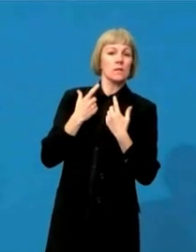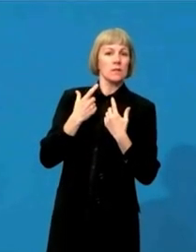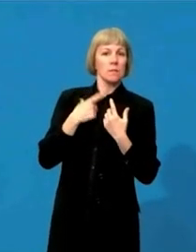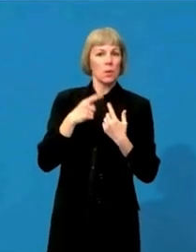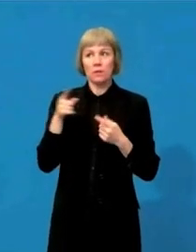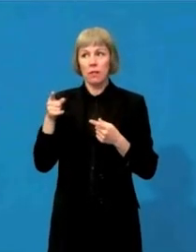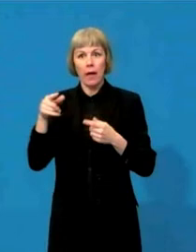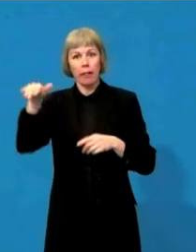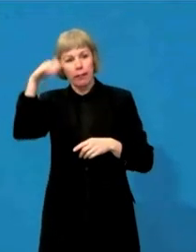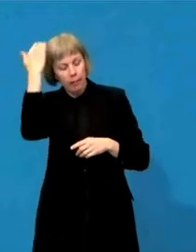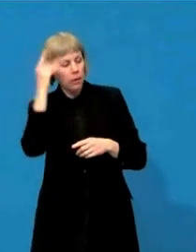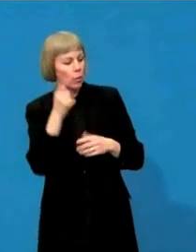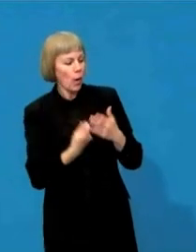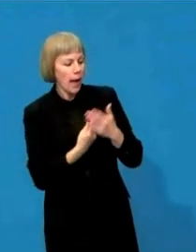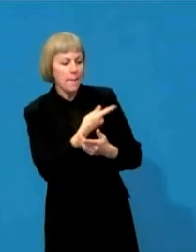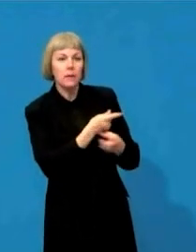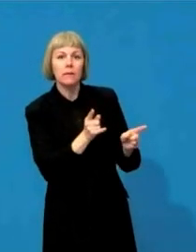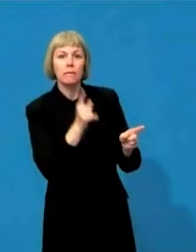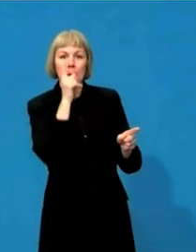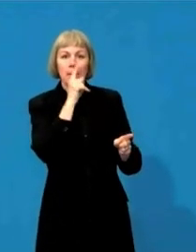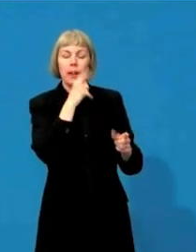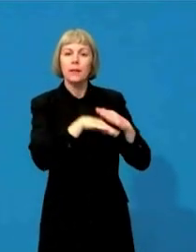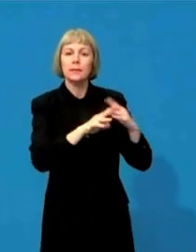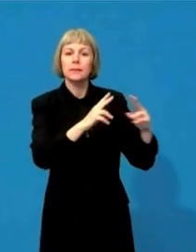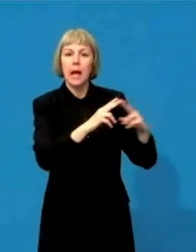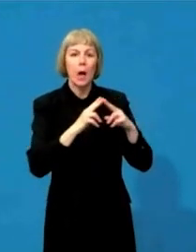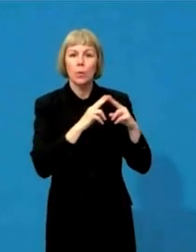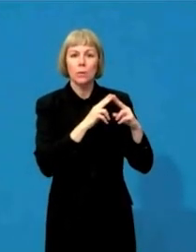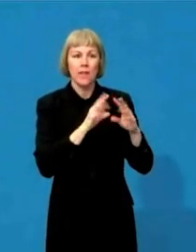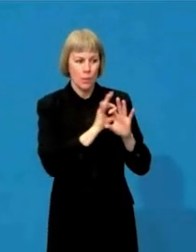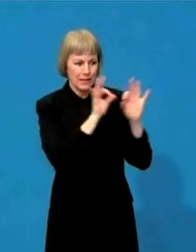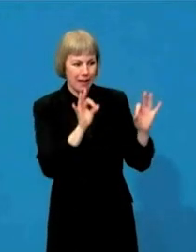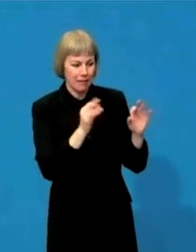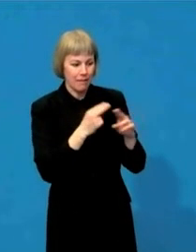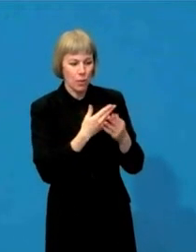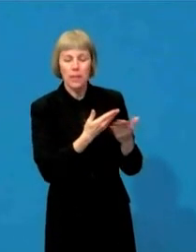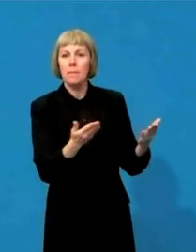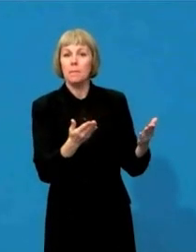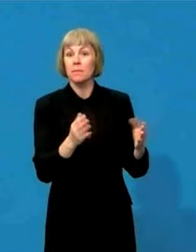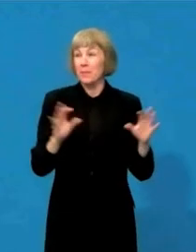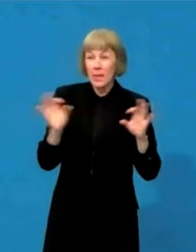because there wasn't anything for them. For any avenue for public consultation, yes.